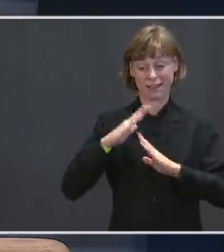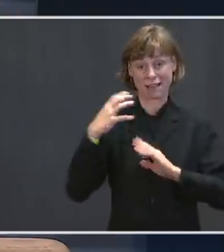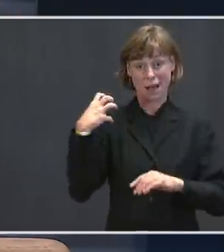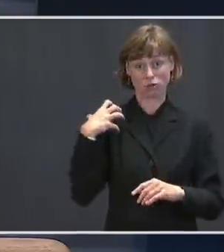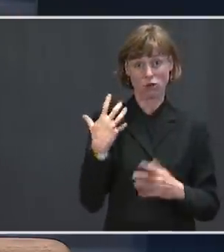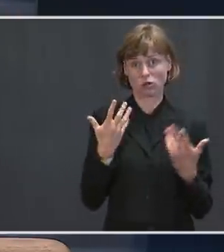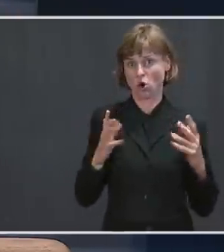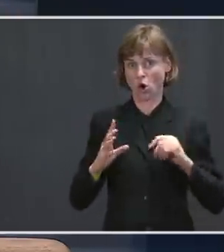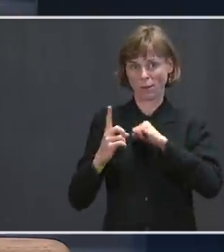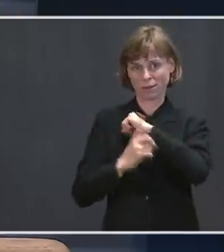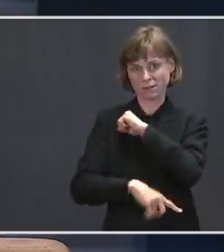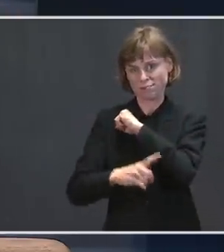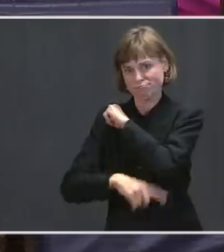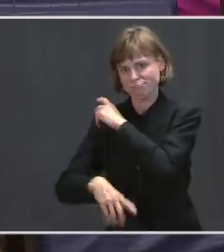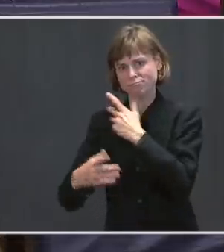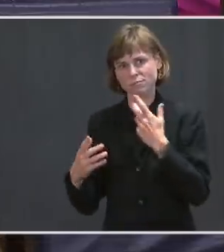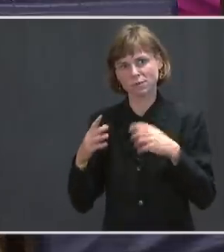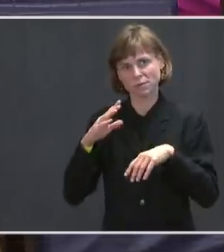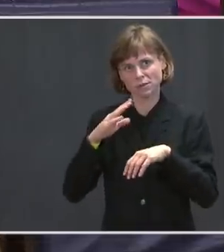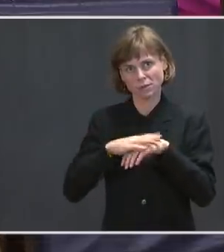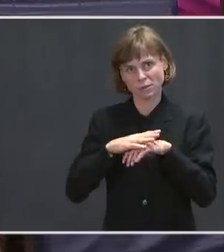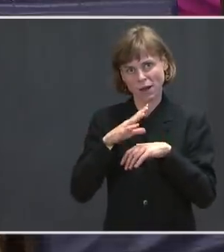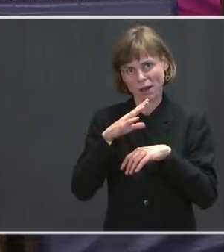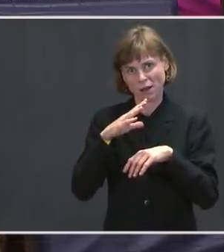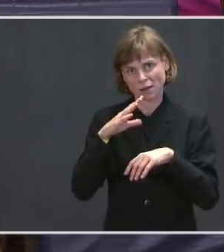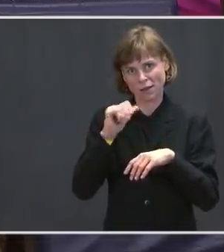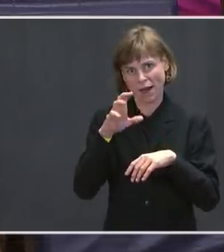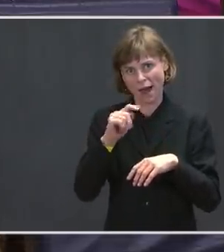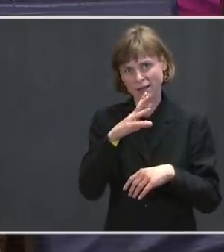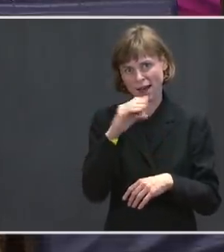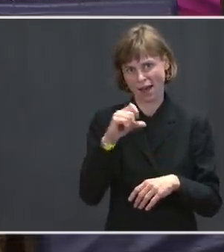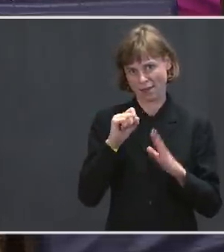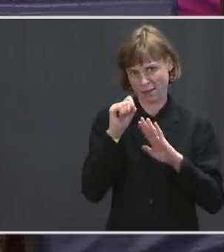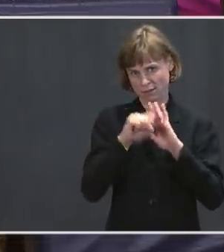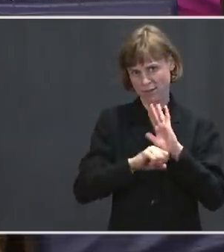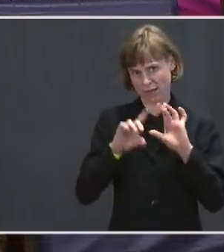under the Magnitsky Act and the State Department has said that the administration wants to avoid any action